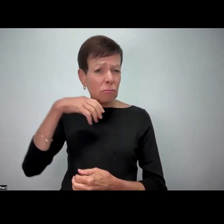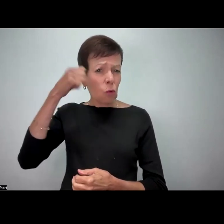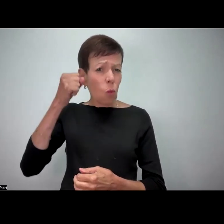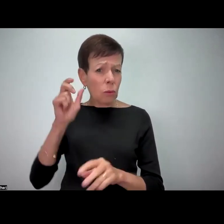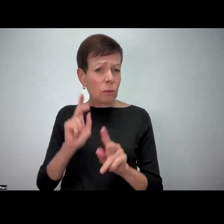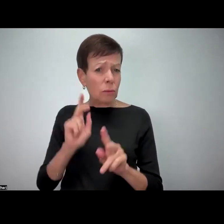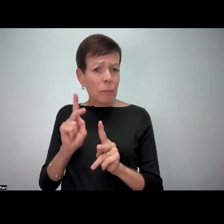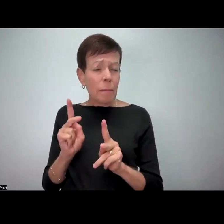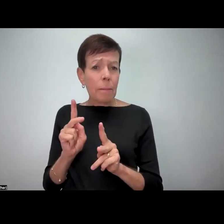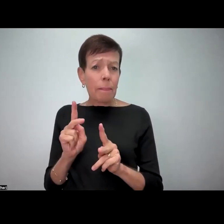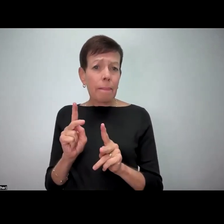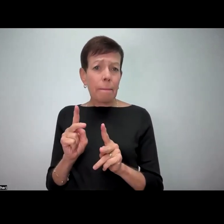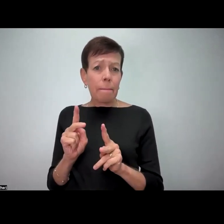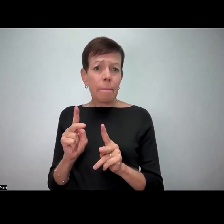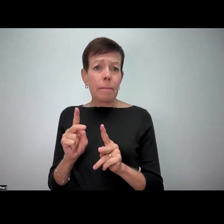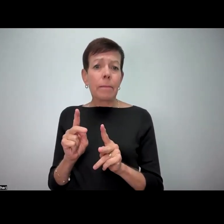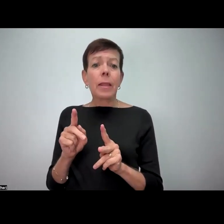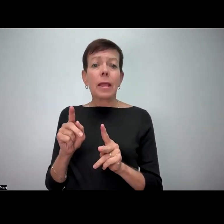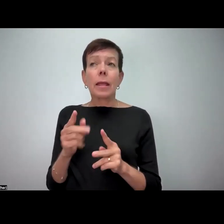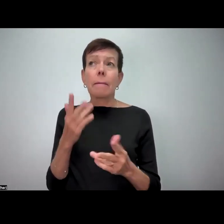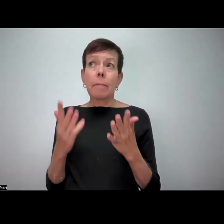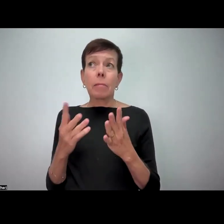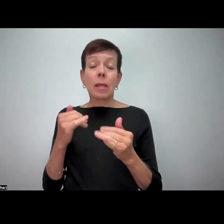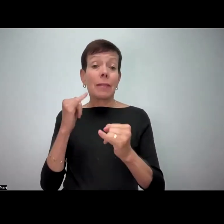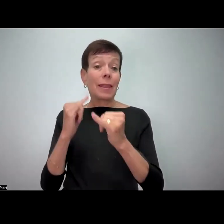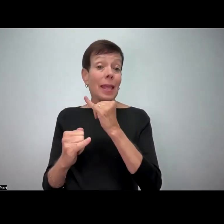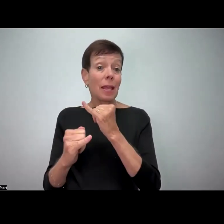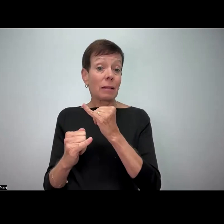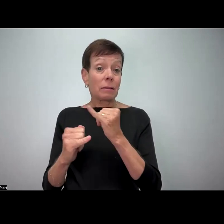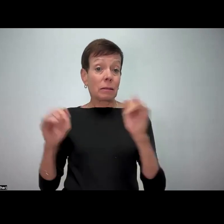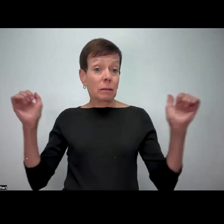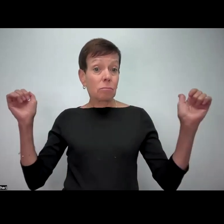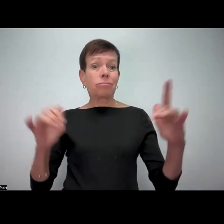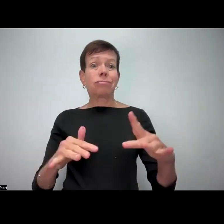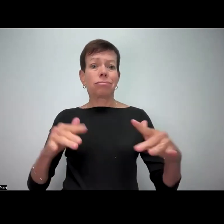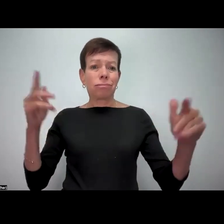that could be a celebration event where the entire community could come and celebrate those artists